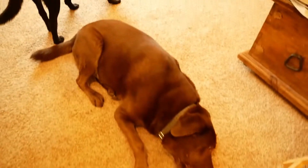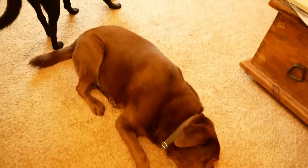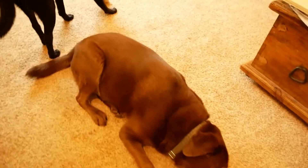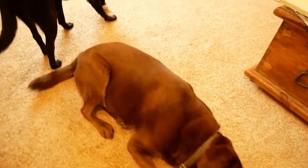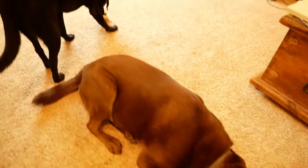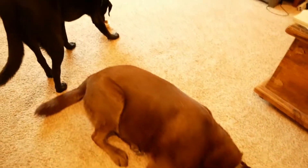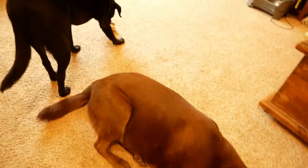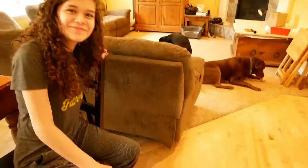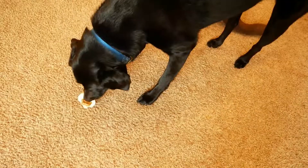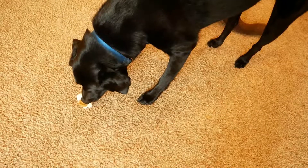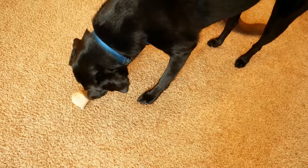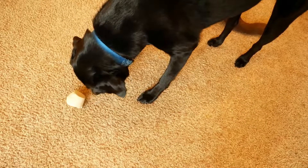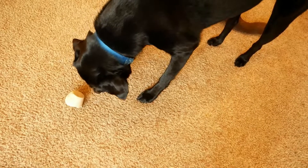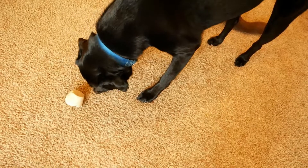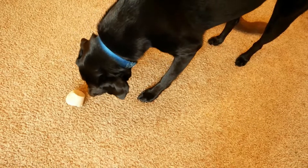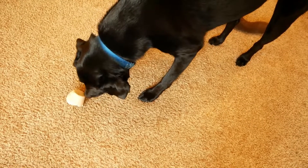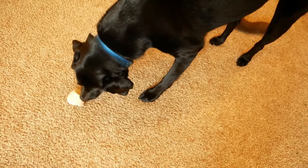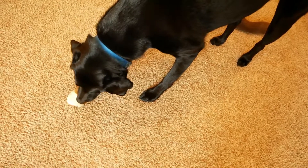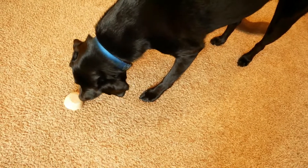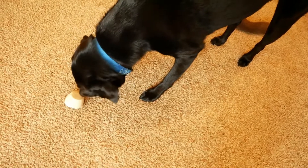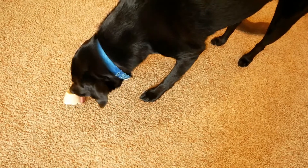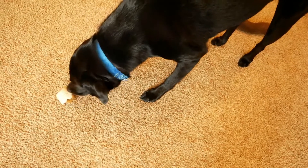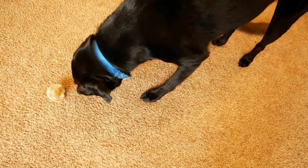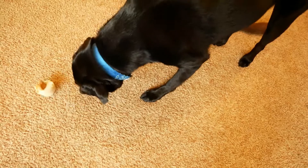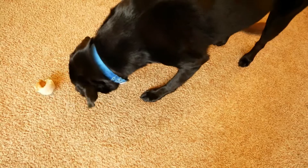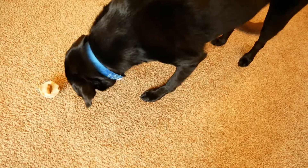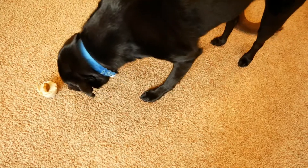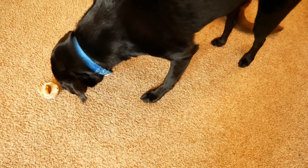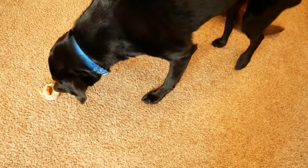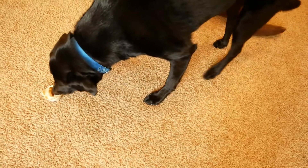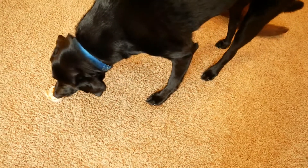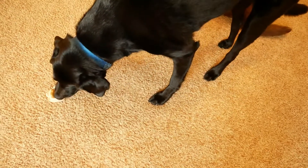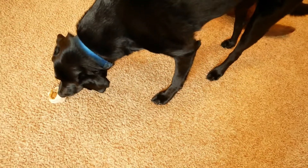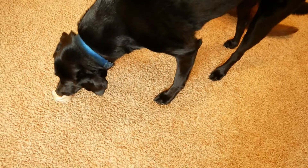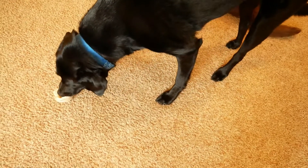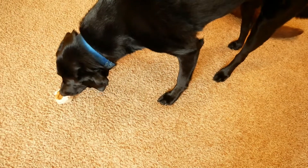his so quick it really didn't have time to melt tony wasn't sure at first because it was frozen